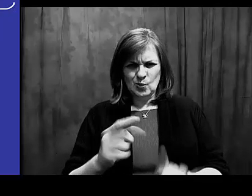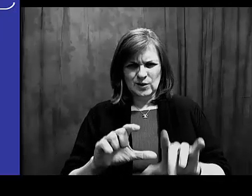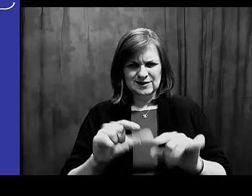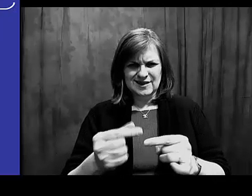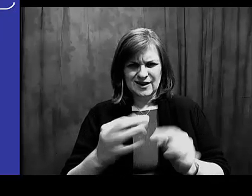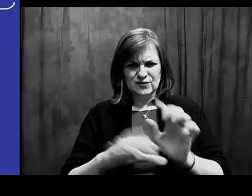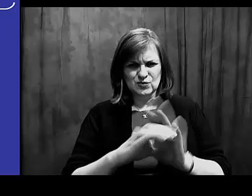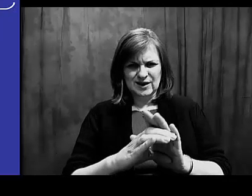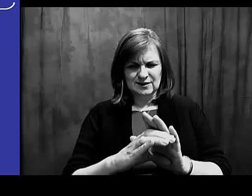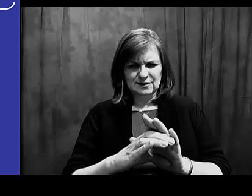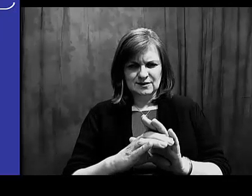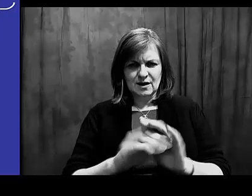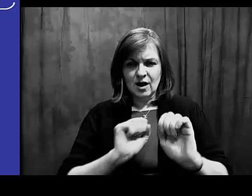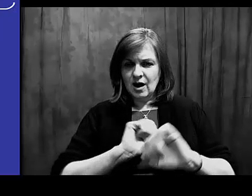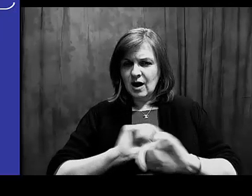essentially one set of traits